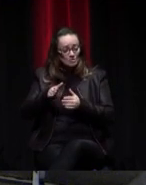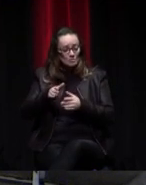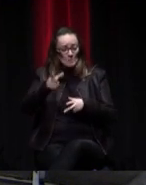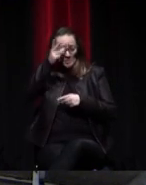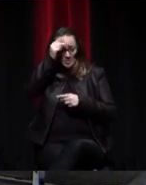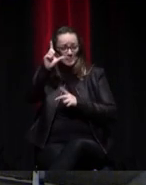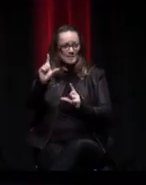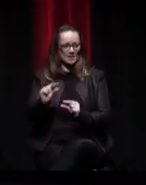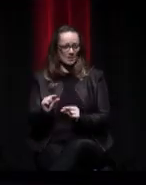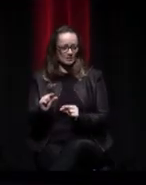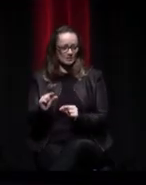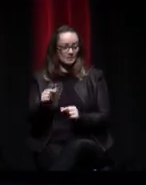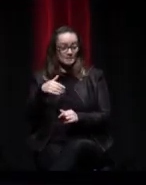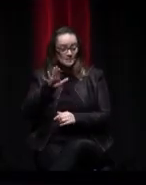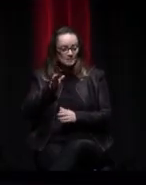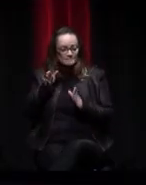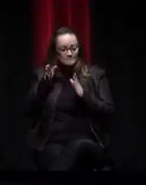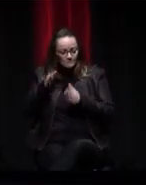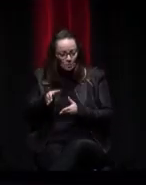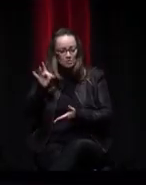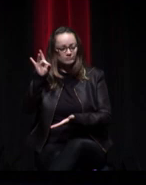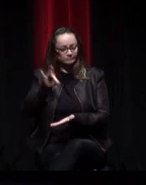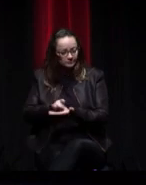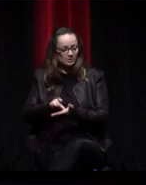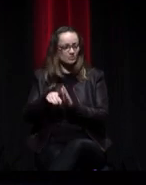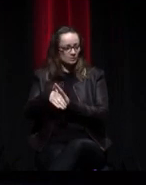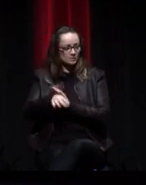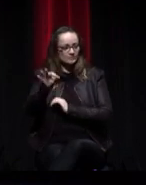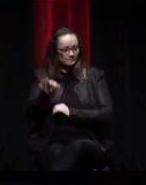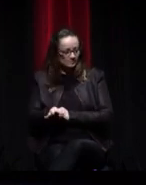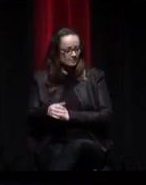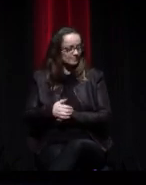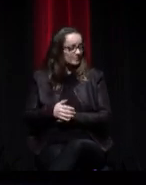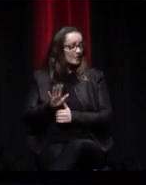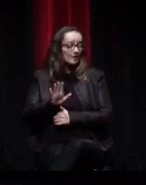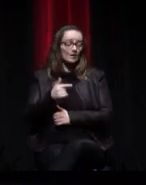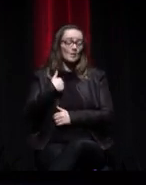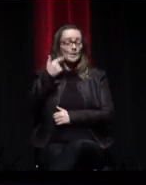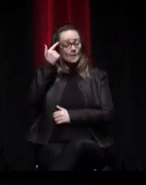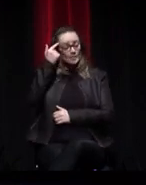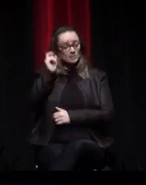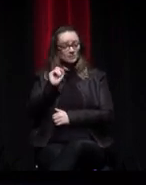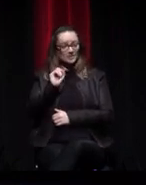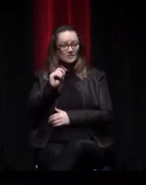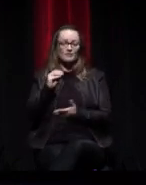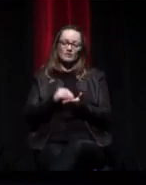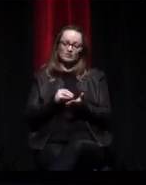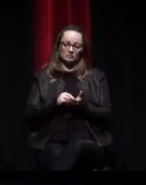more barren and more conceptual, but I believe that tells us much.